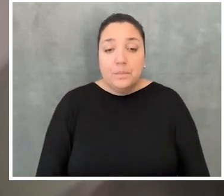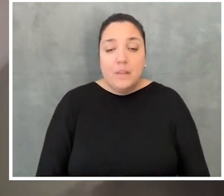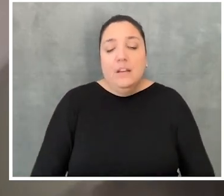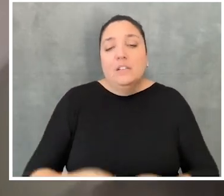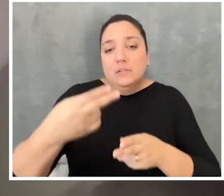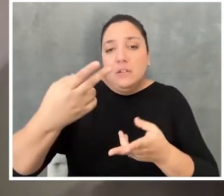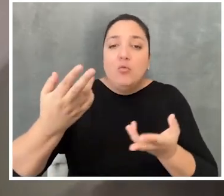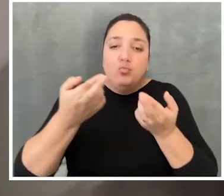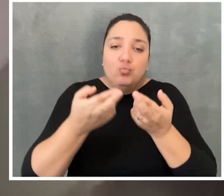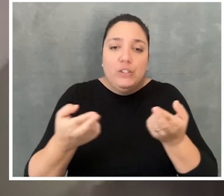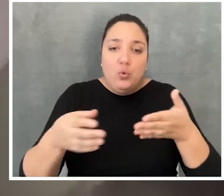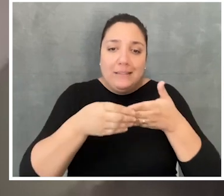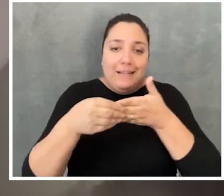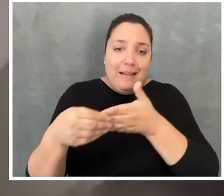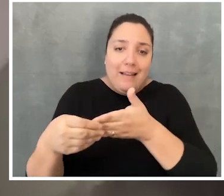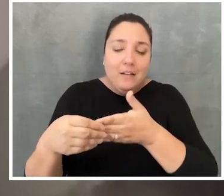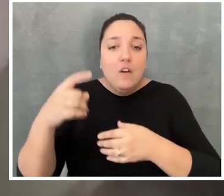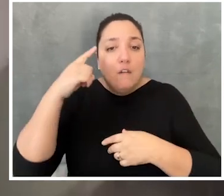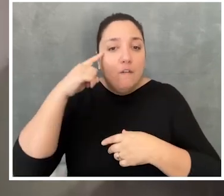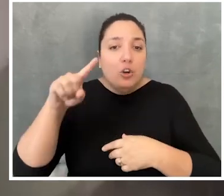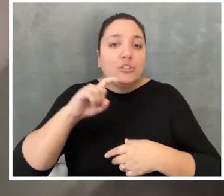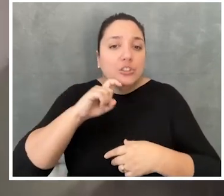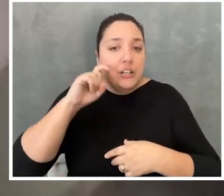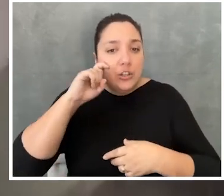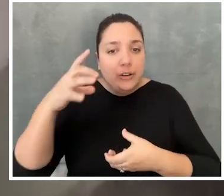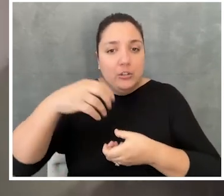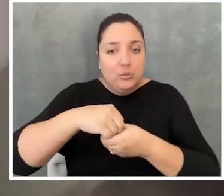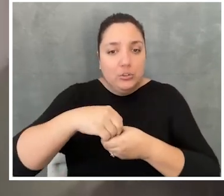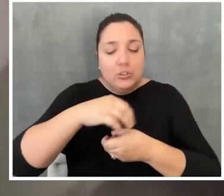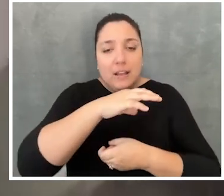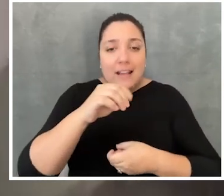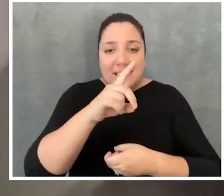a resource guide for gender inclusion and disability rights spaces.